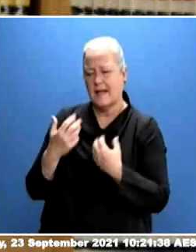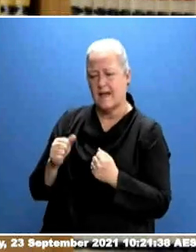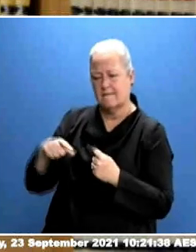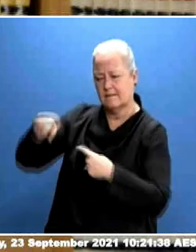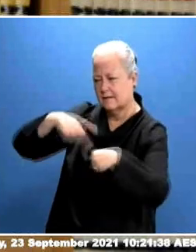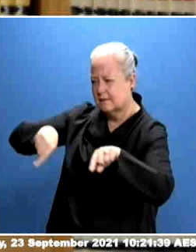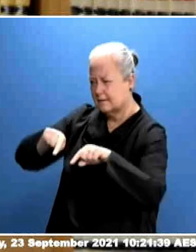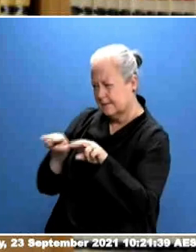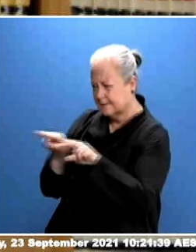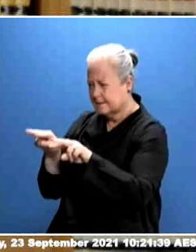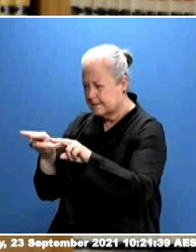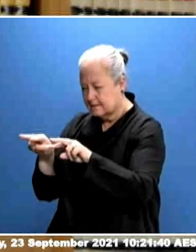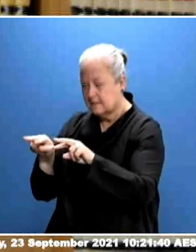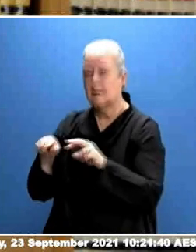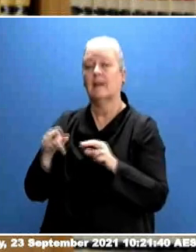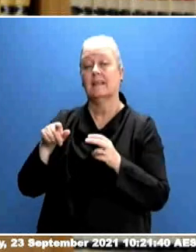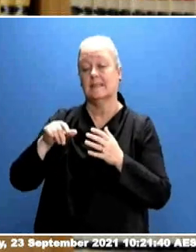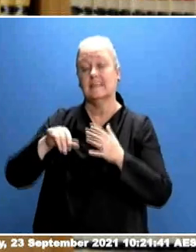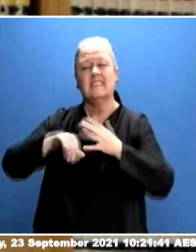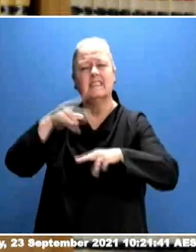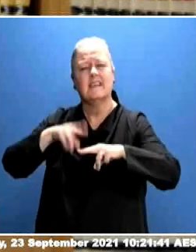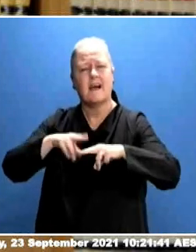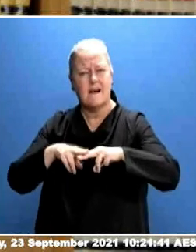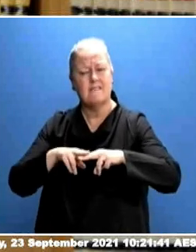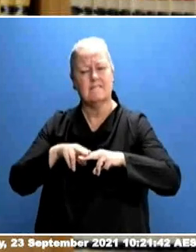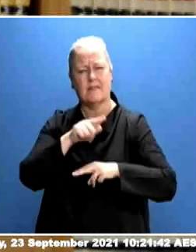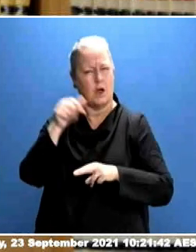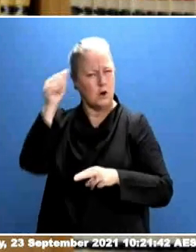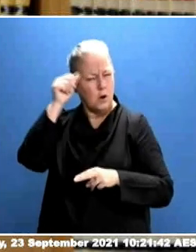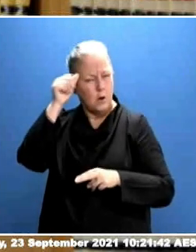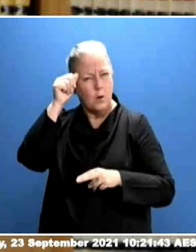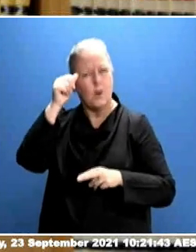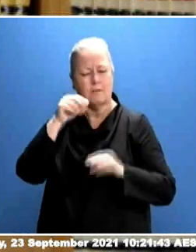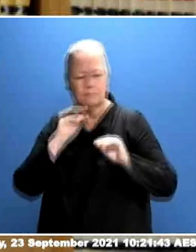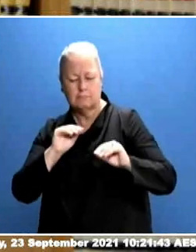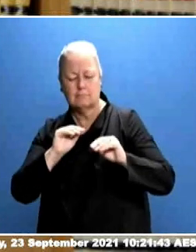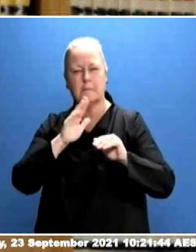so our staff are trained around understanding trauma and we also have the oversight of a senior clinical psychologist,